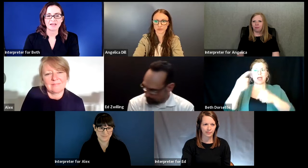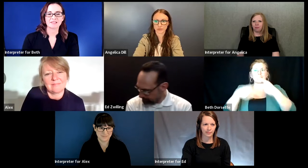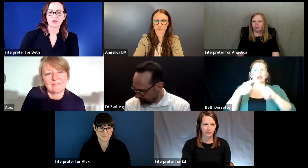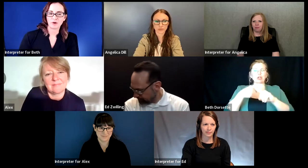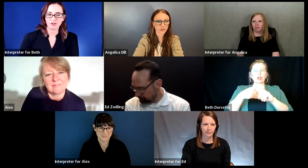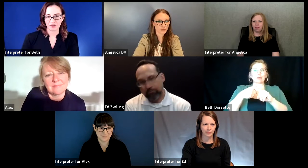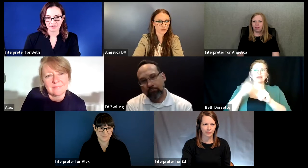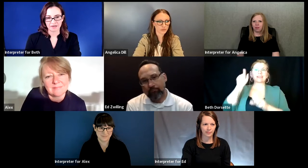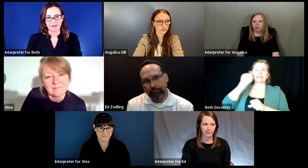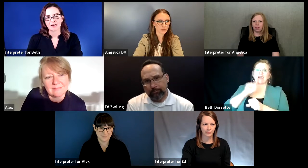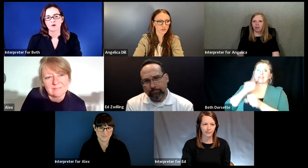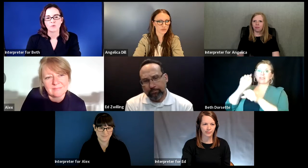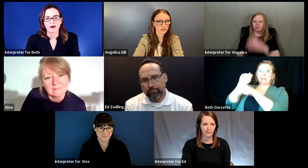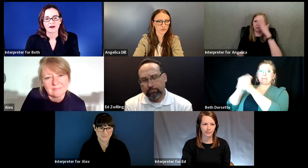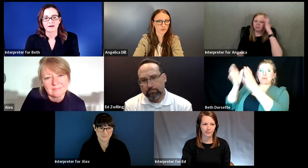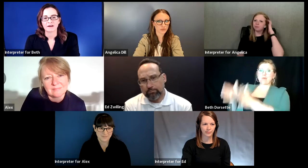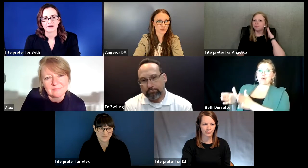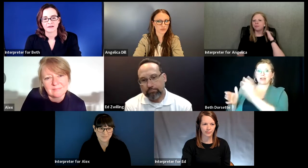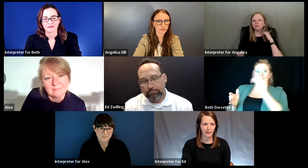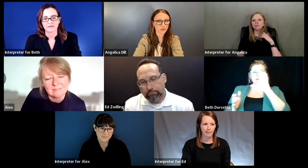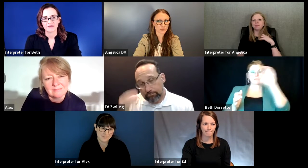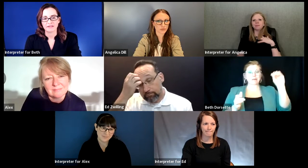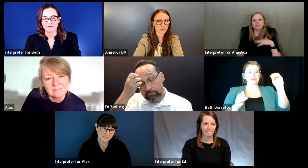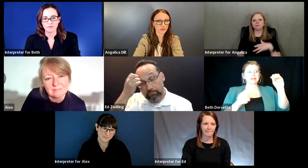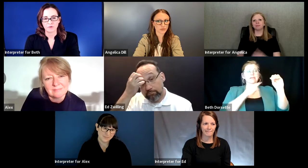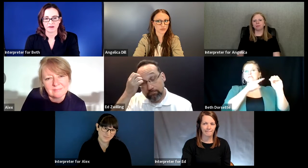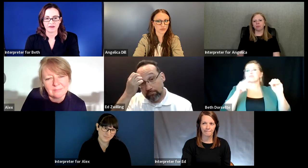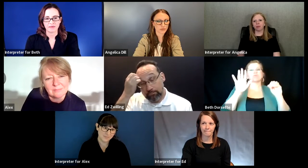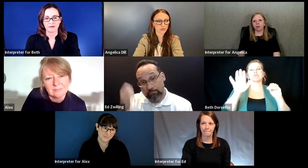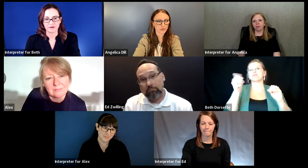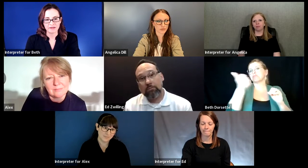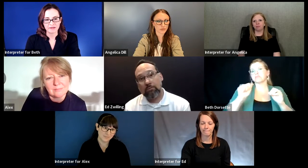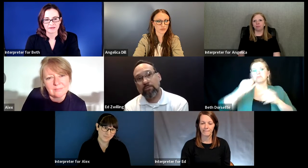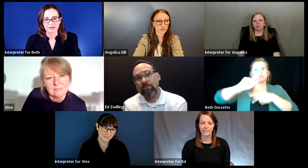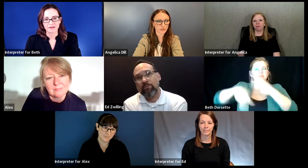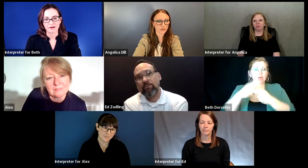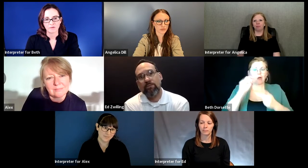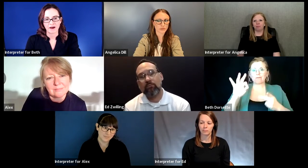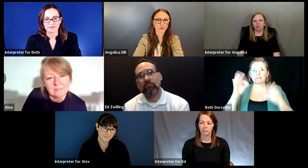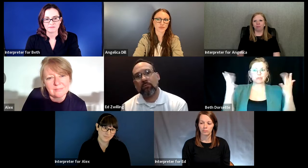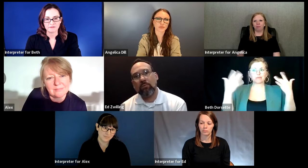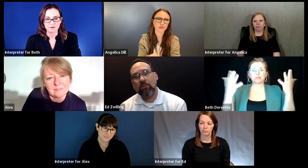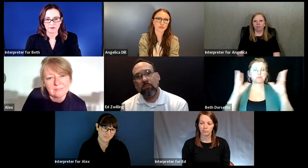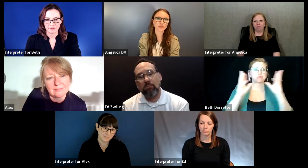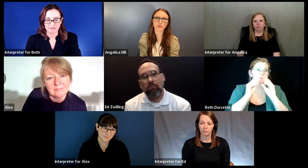I had a situation where the Deaf employee and the company were having some disagreements